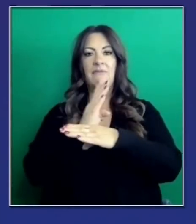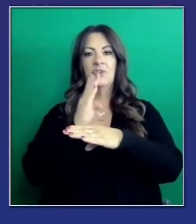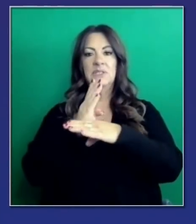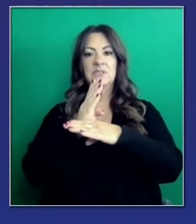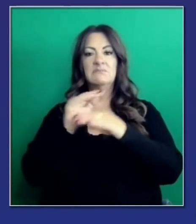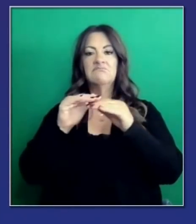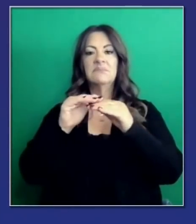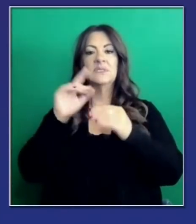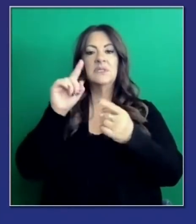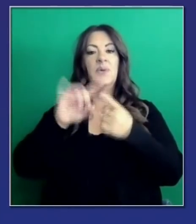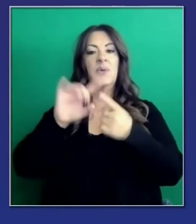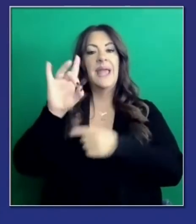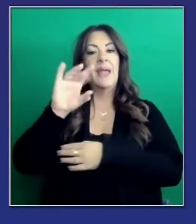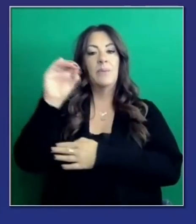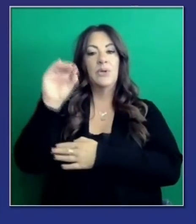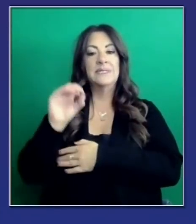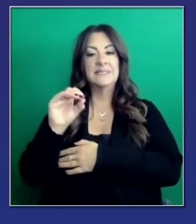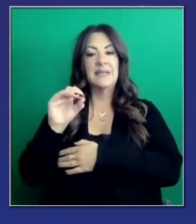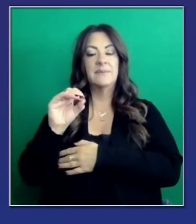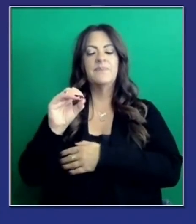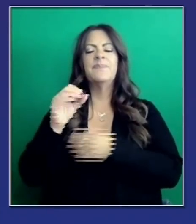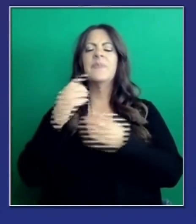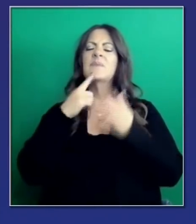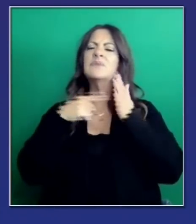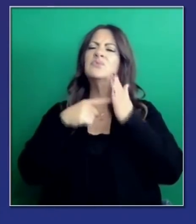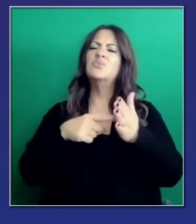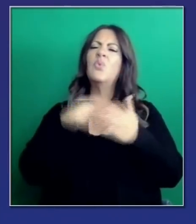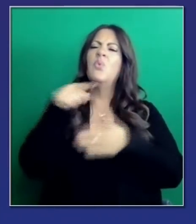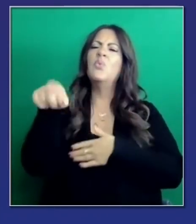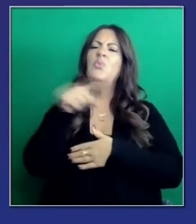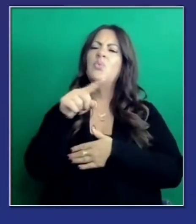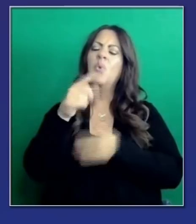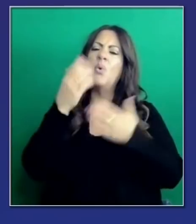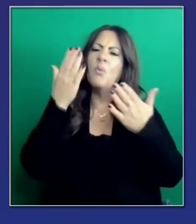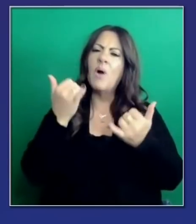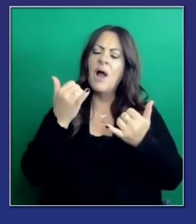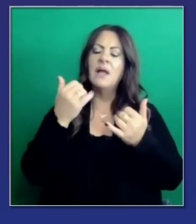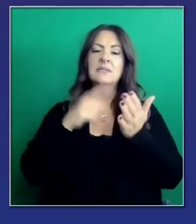THE 14 DAY RATE AT 9.4% BUT THE SEVEN DAY POSITIVITY RATE IS